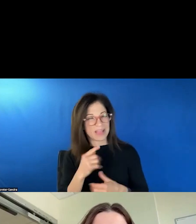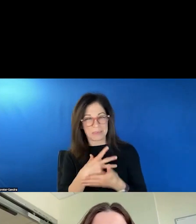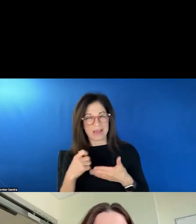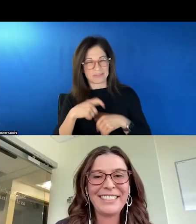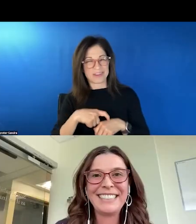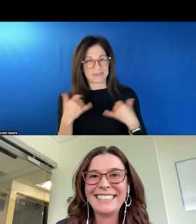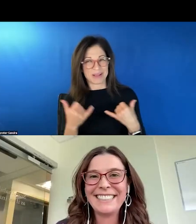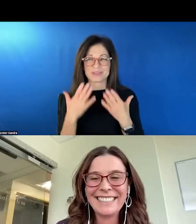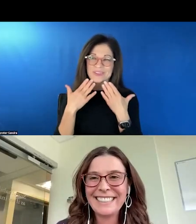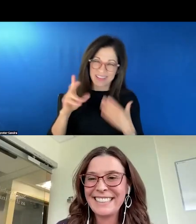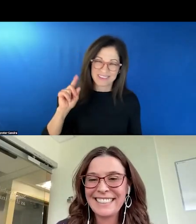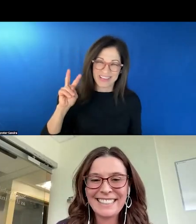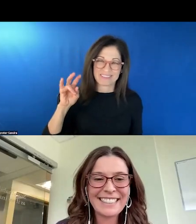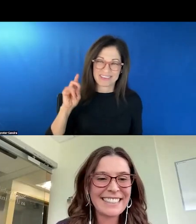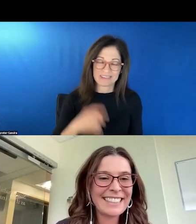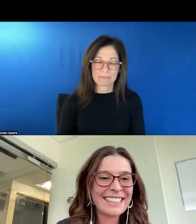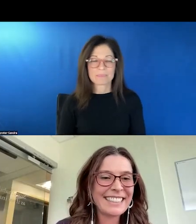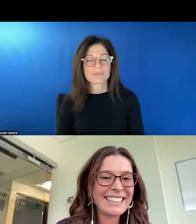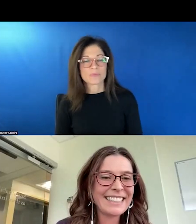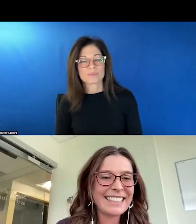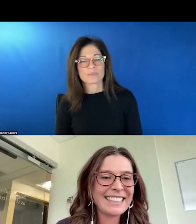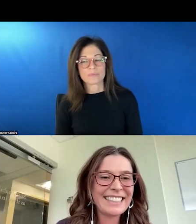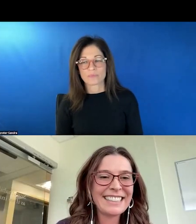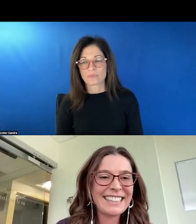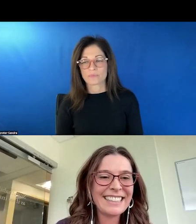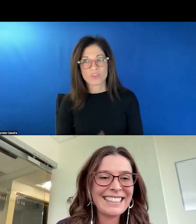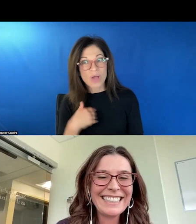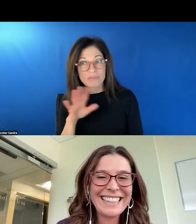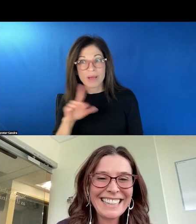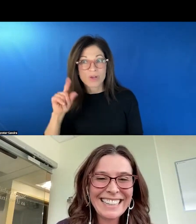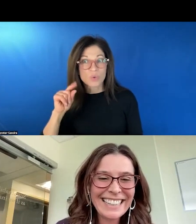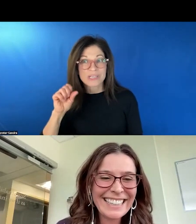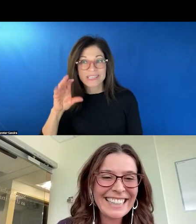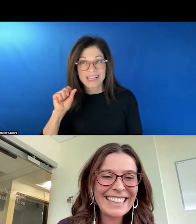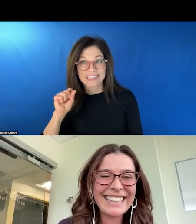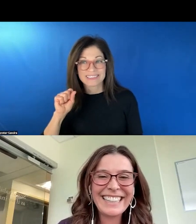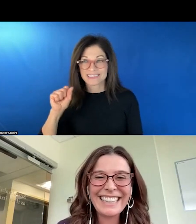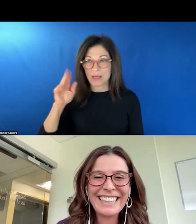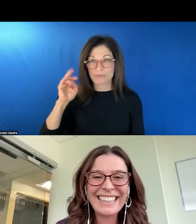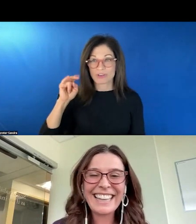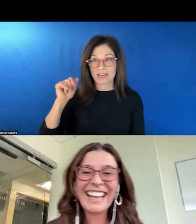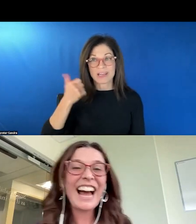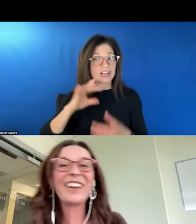THANK YOU, DAVID. >> YOU HAVE ABOUT 20 SECONDS. ANY COMMENT ON THE LAST SLIDE?